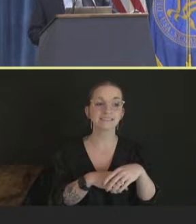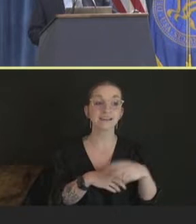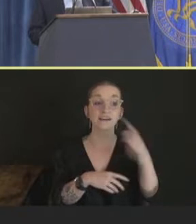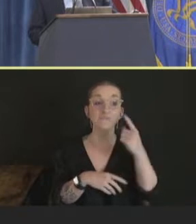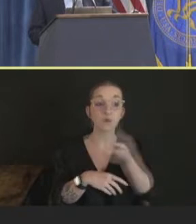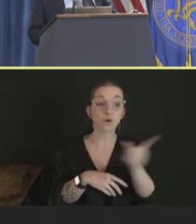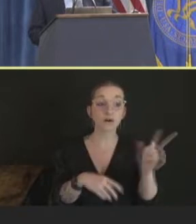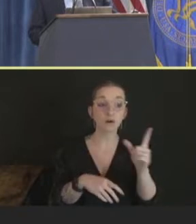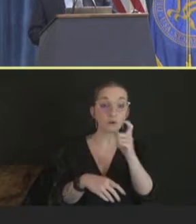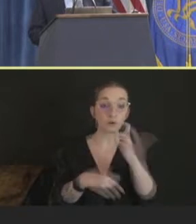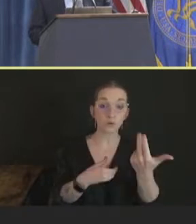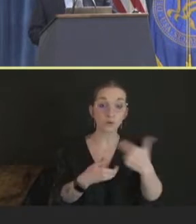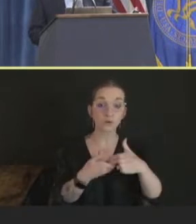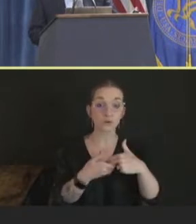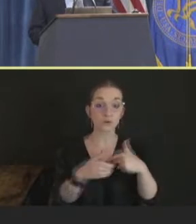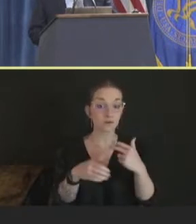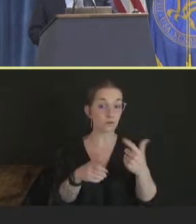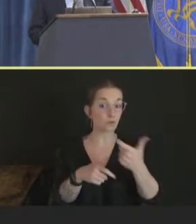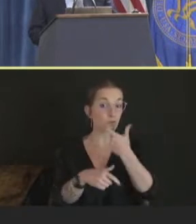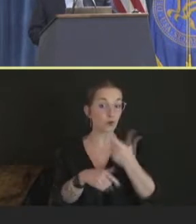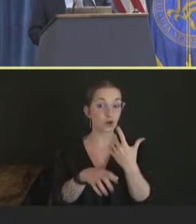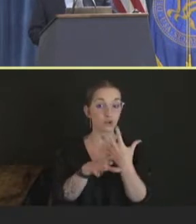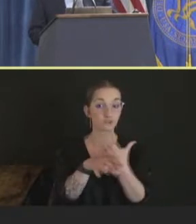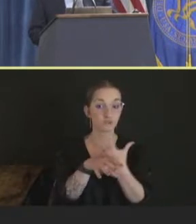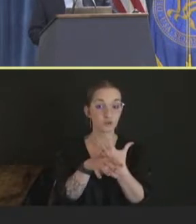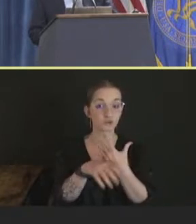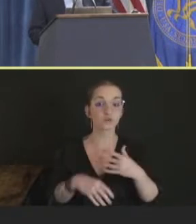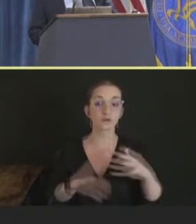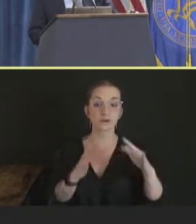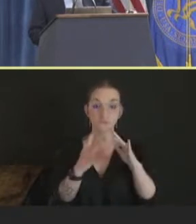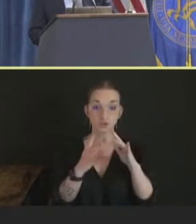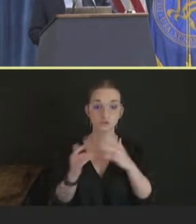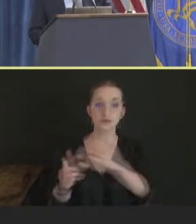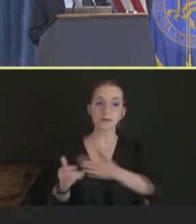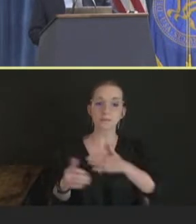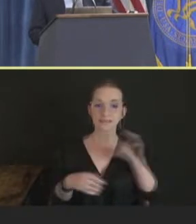unless you're presenting, asking questions, or answering your question.